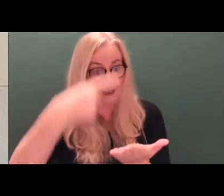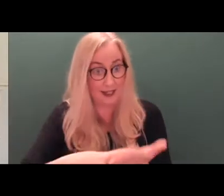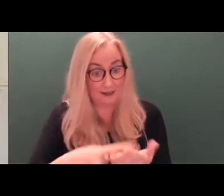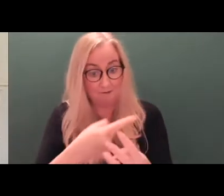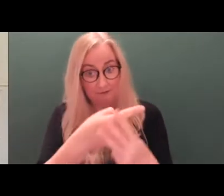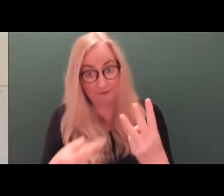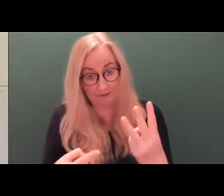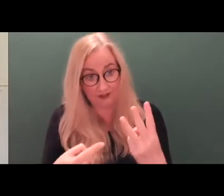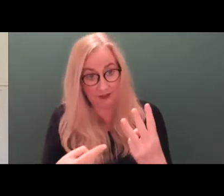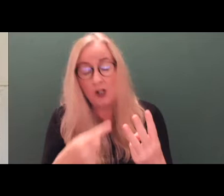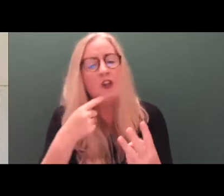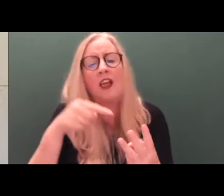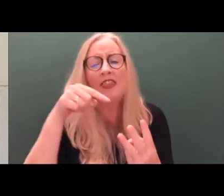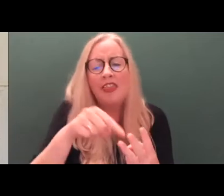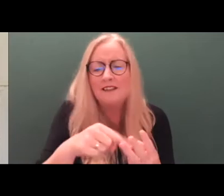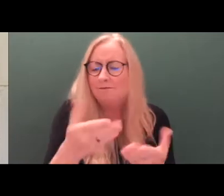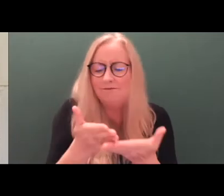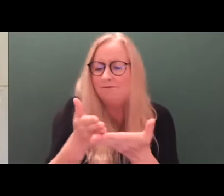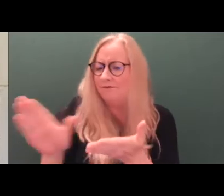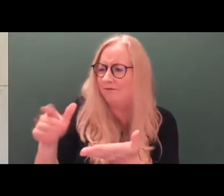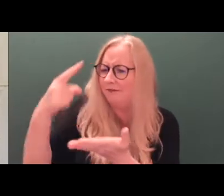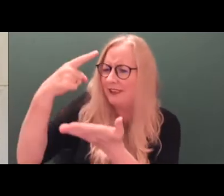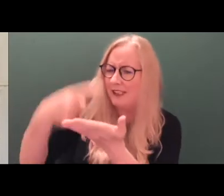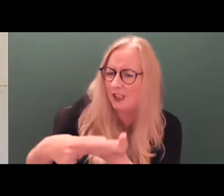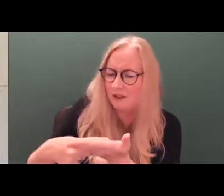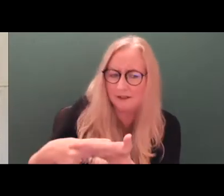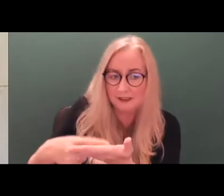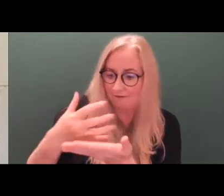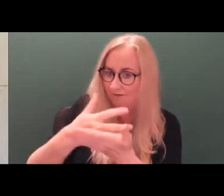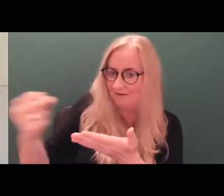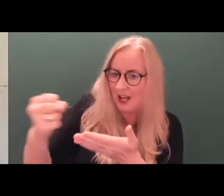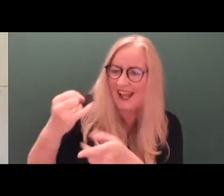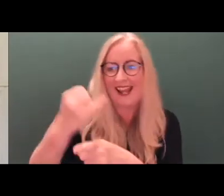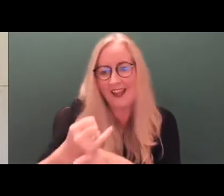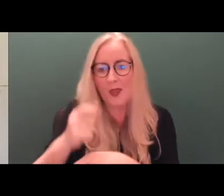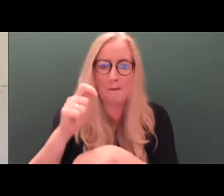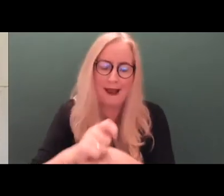It does away with the notion of a decision taken in the best interest of someone else,